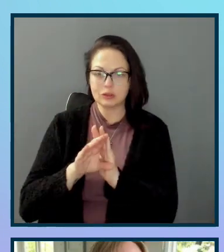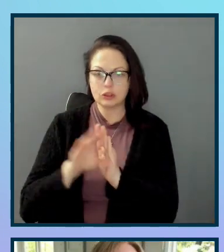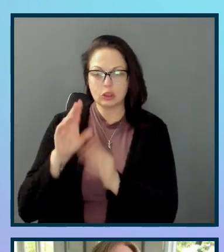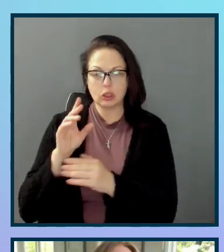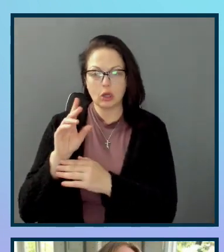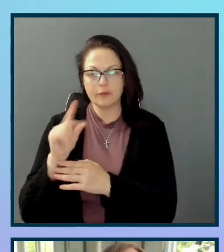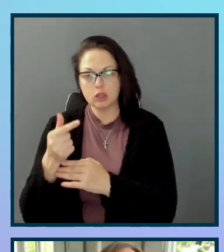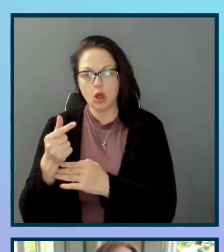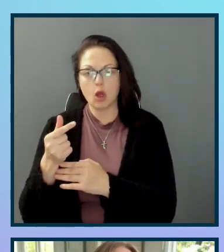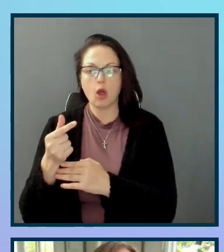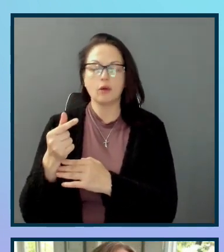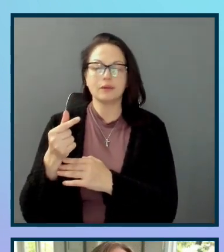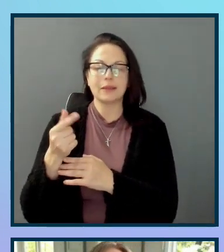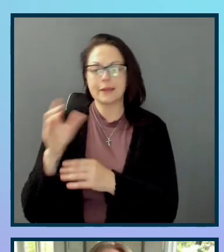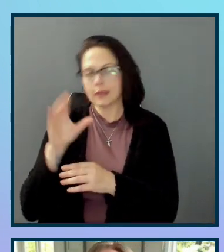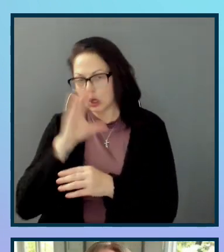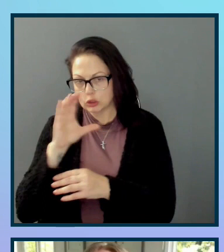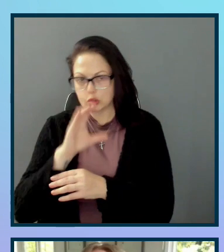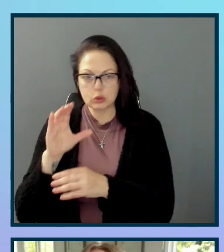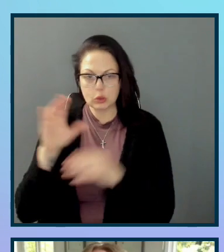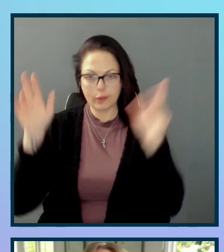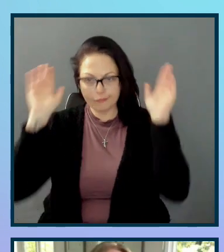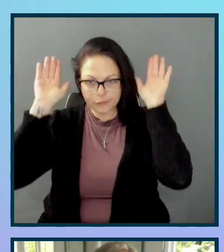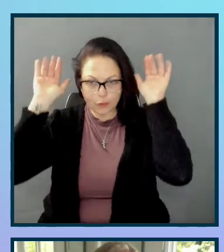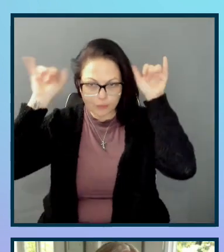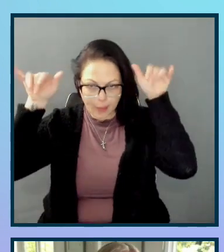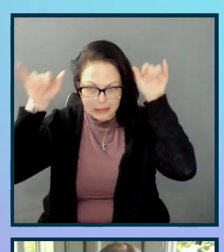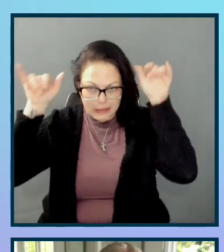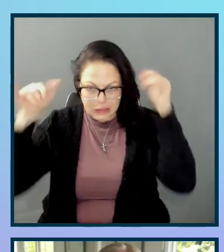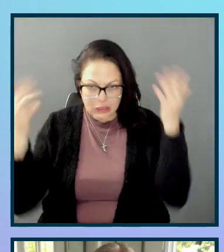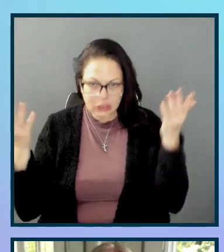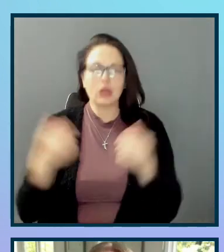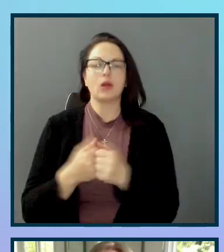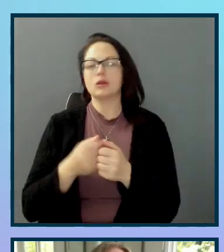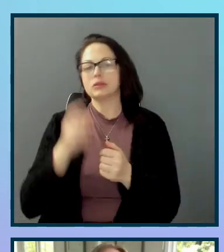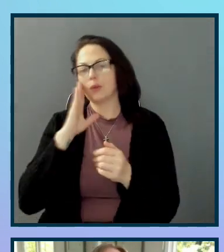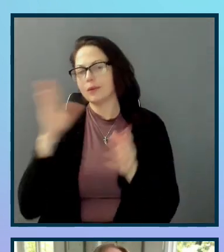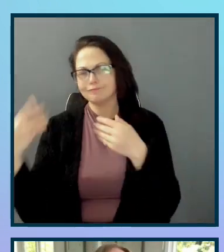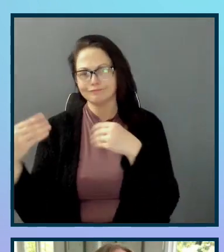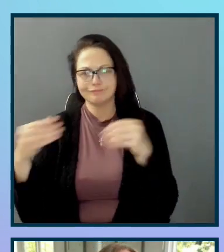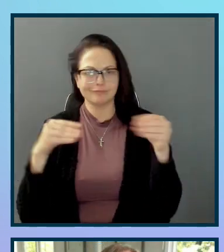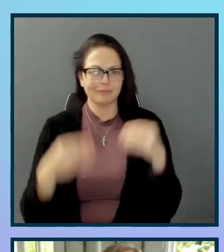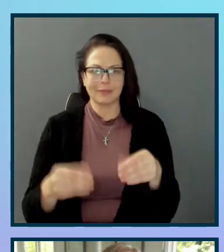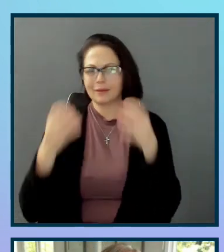who's cartoonish with floppy ears, very cute, obviously gonna sell tons and tons of products